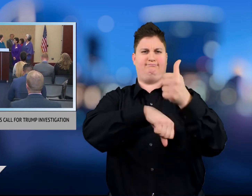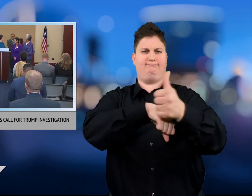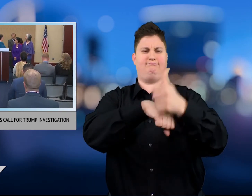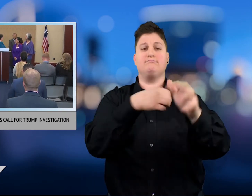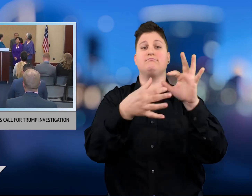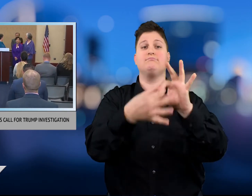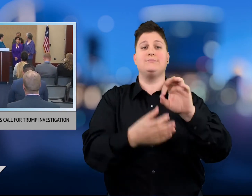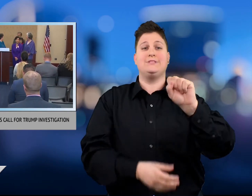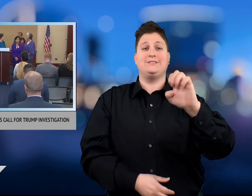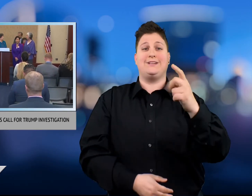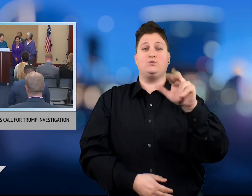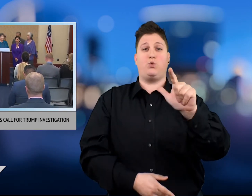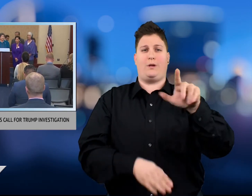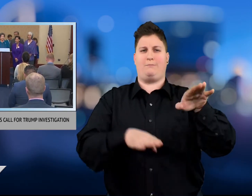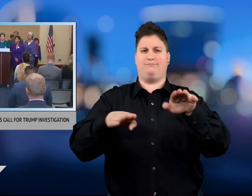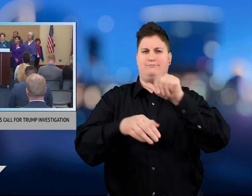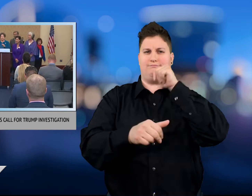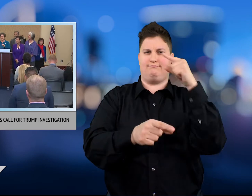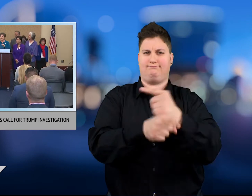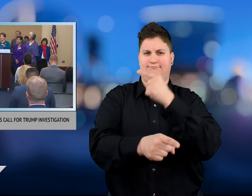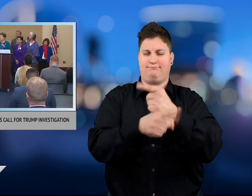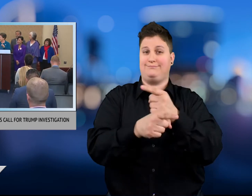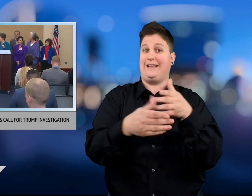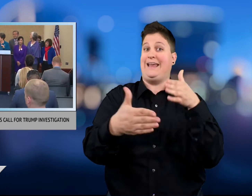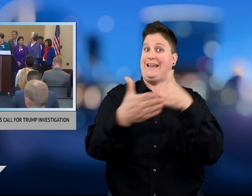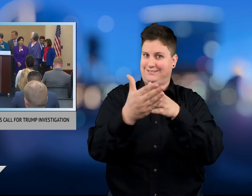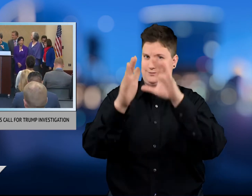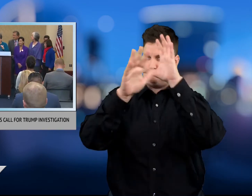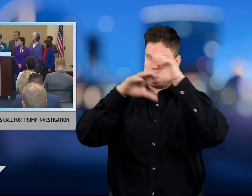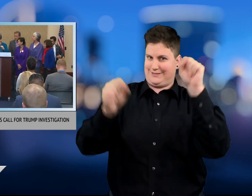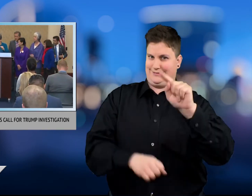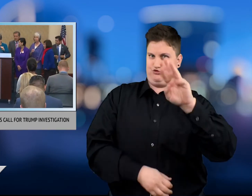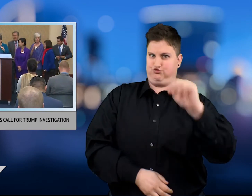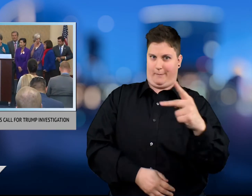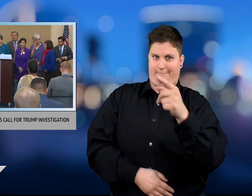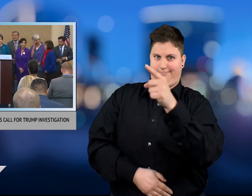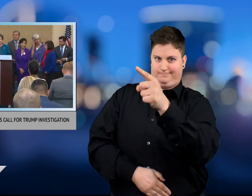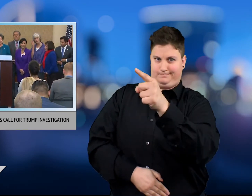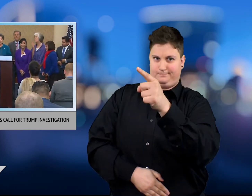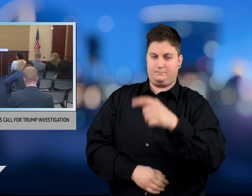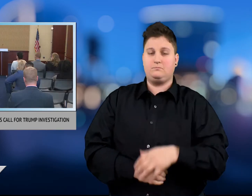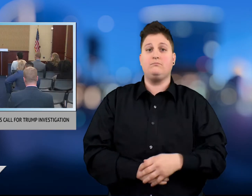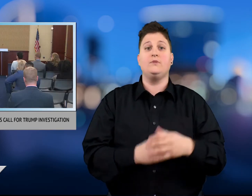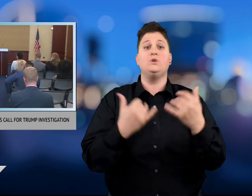of sexual misconduct against President Trump.